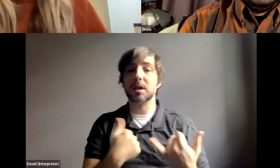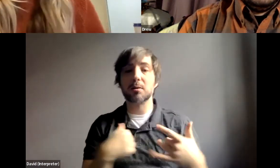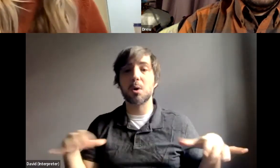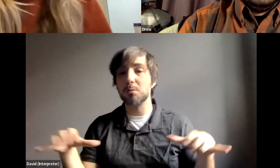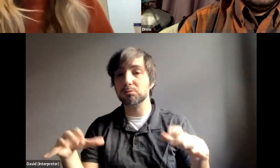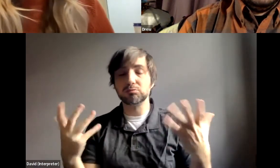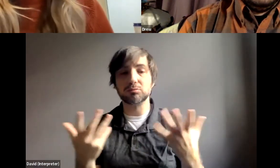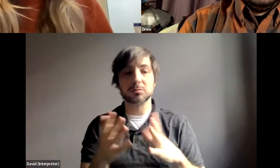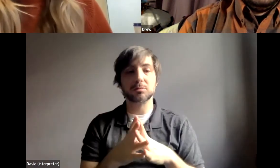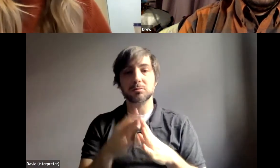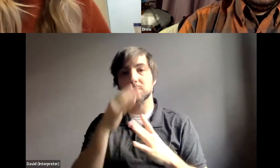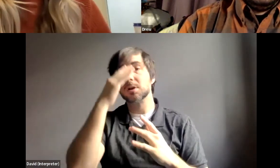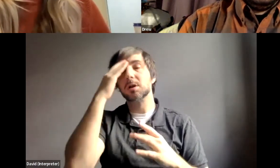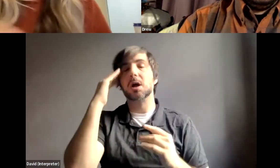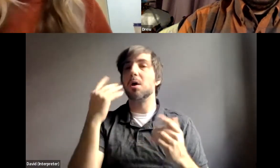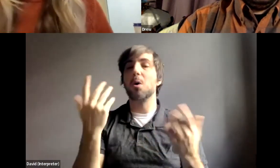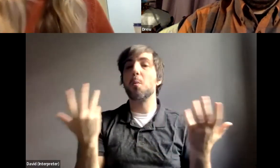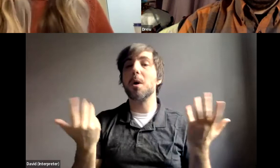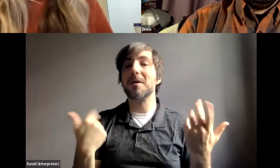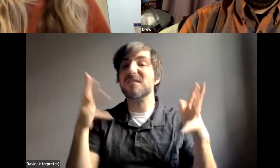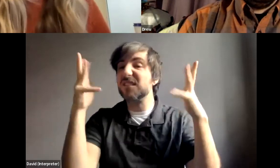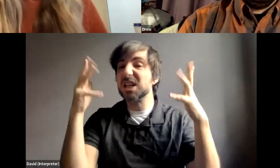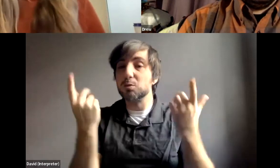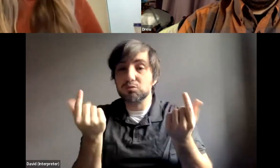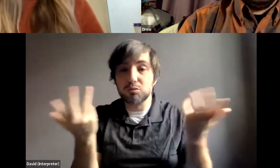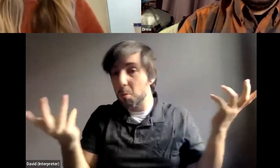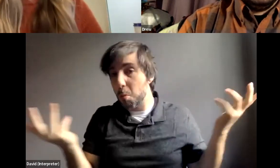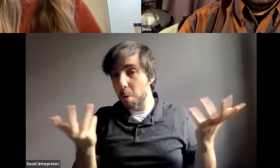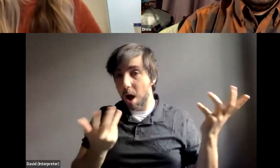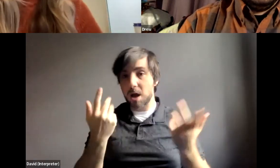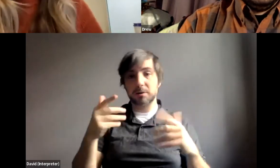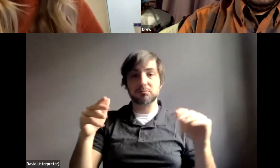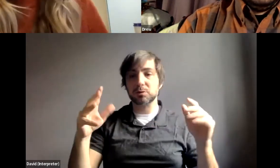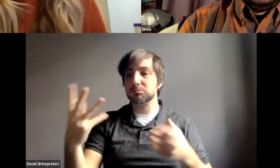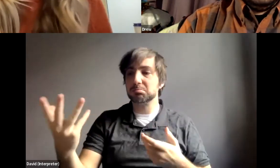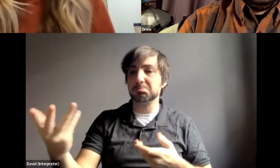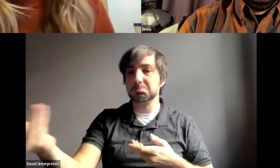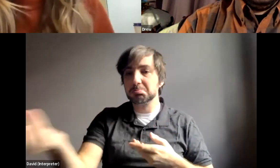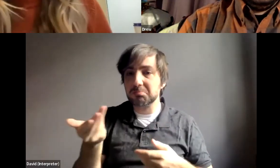s organization to be more inclusive, specifically for our guests, include a partnership